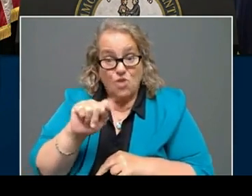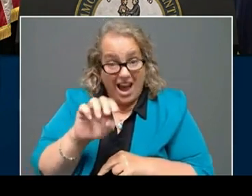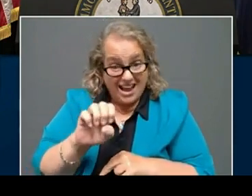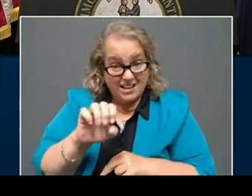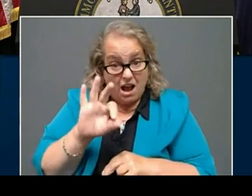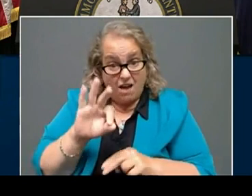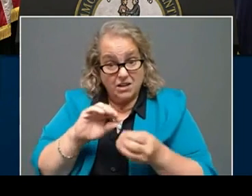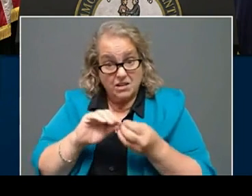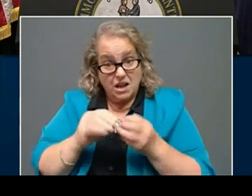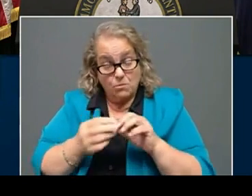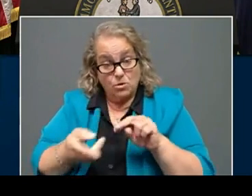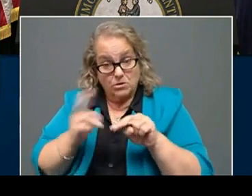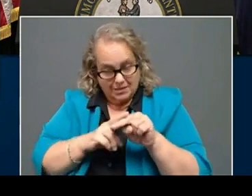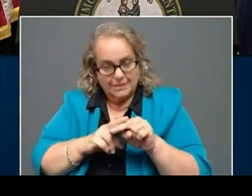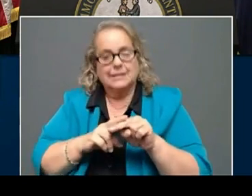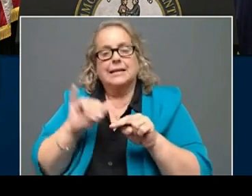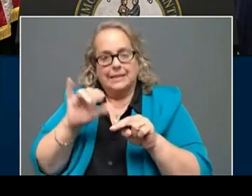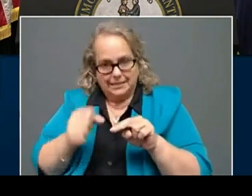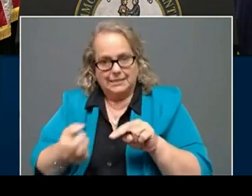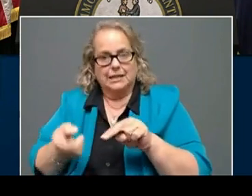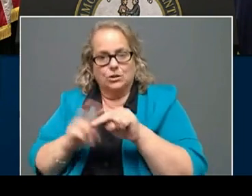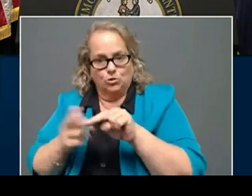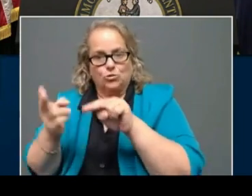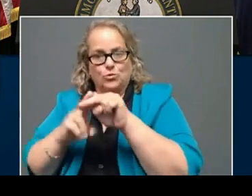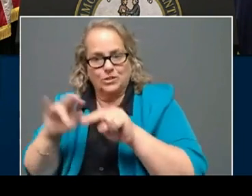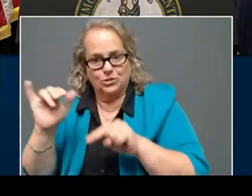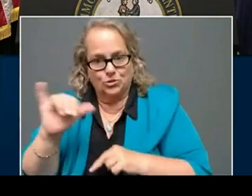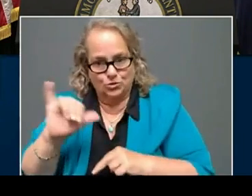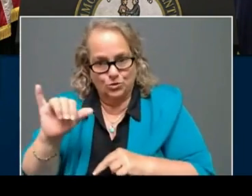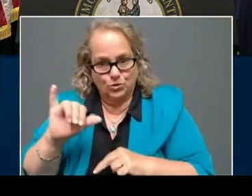increasing. And we'll talk about the positivity rate which is happening too